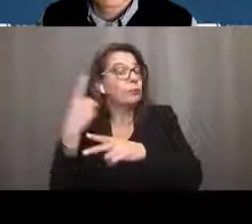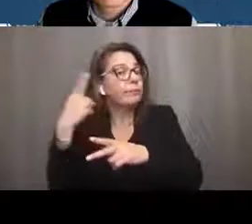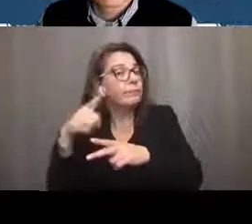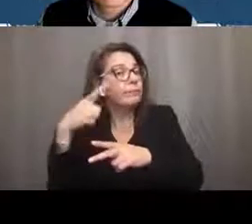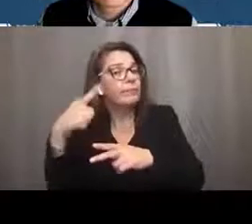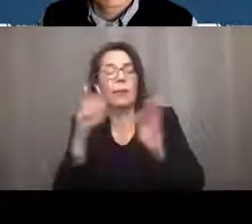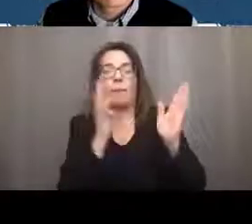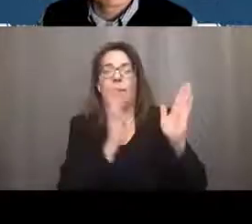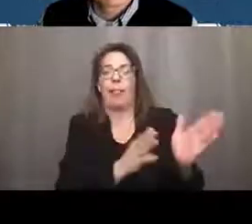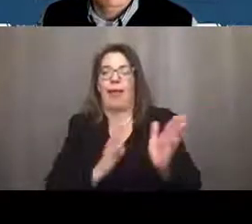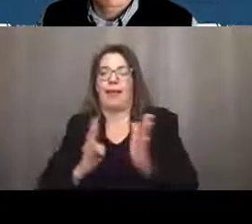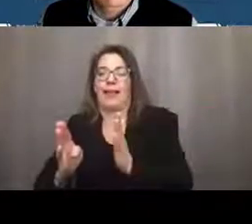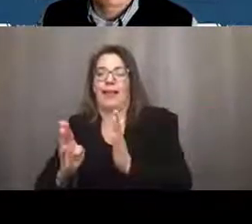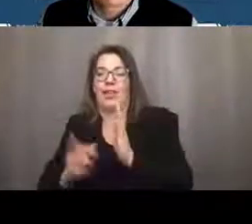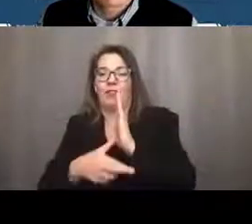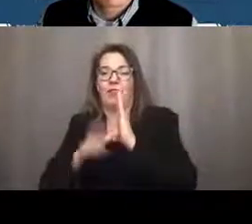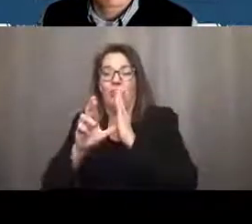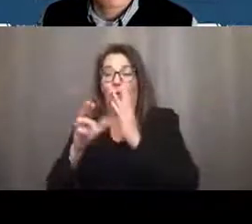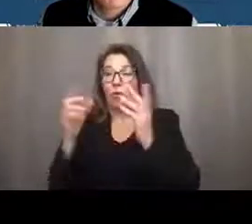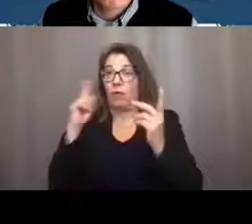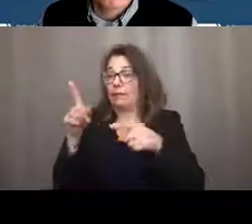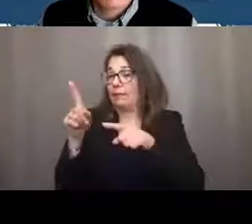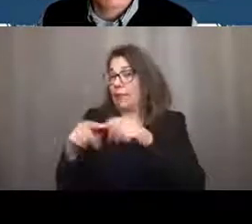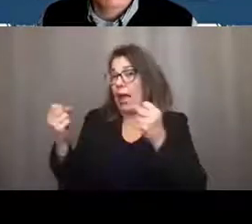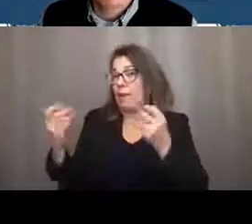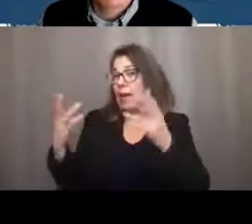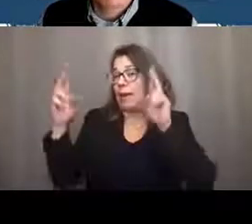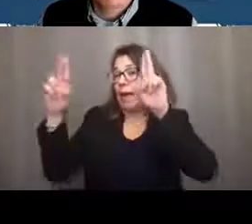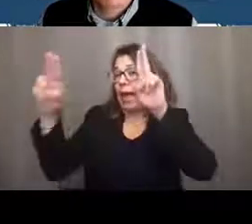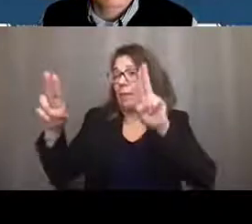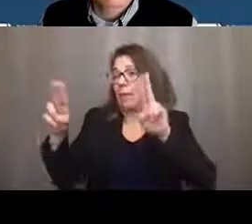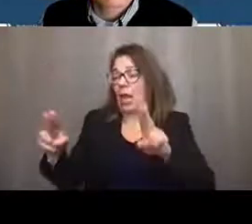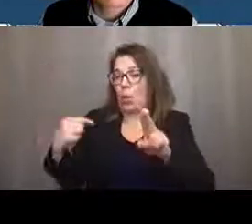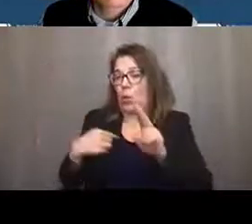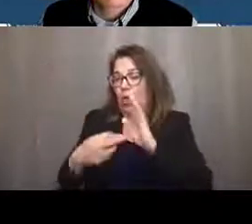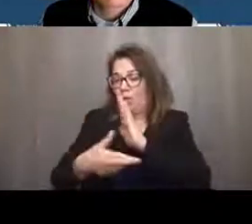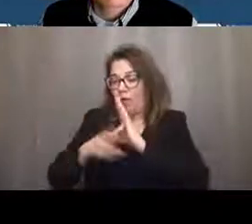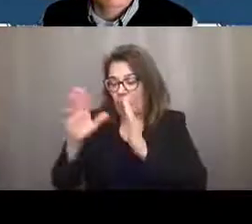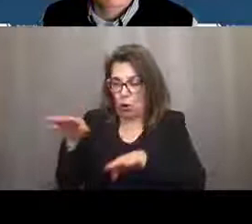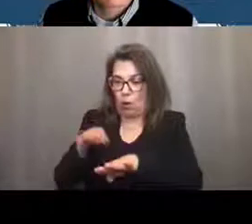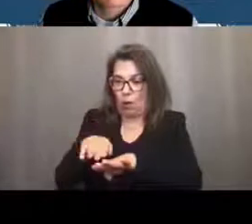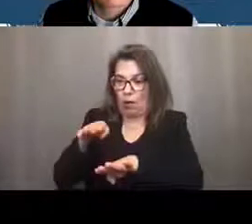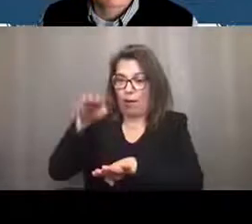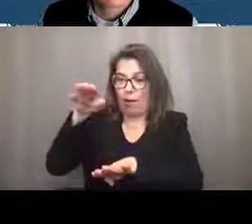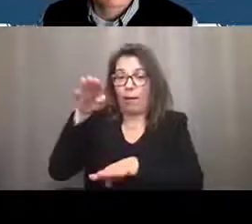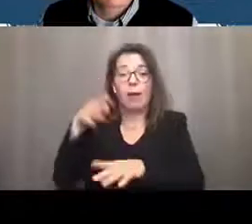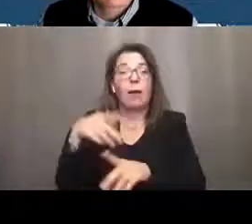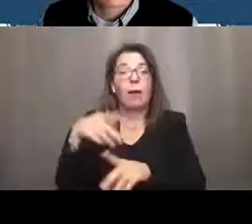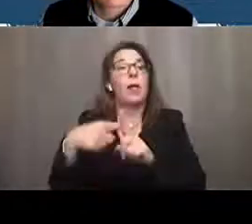and how many applications will need to be reviewed. And then one other question that we receive all the time is,